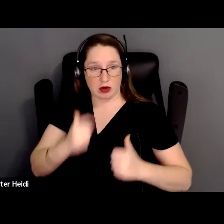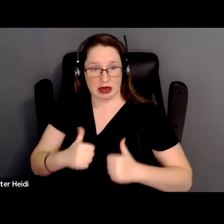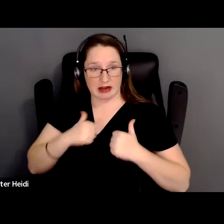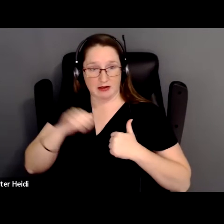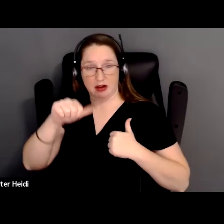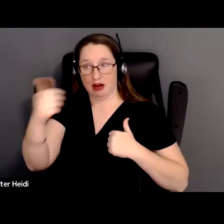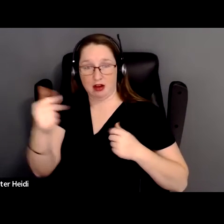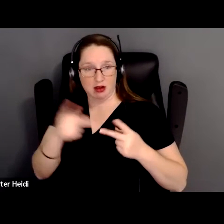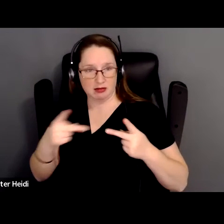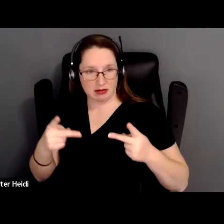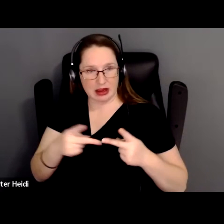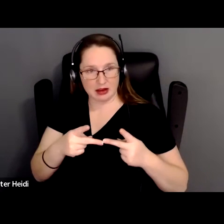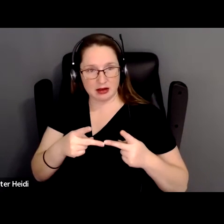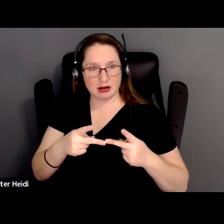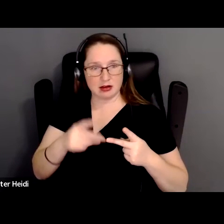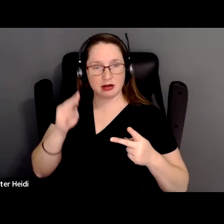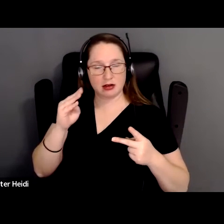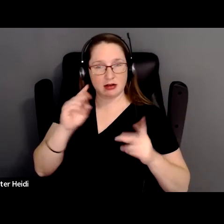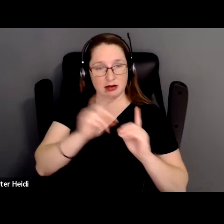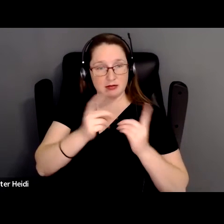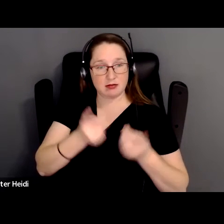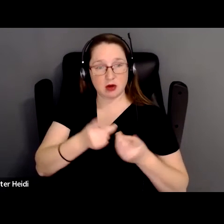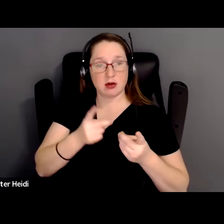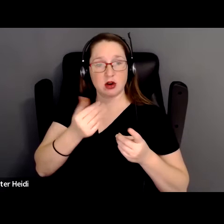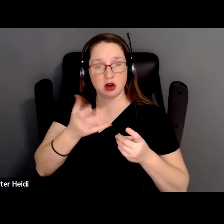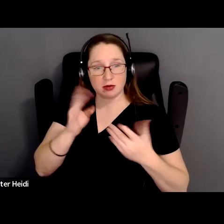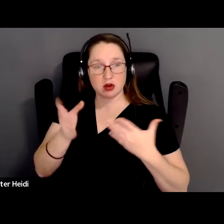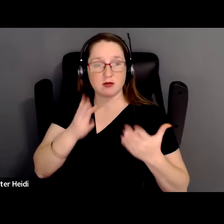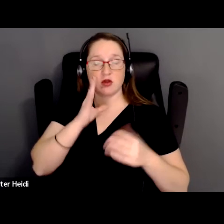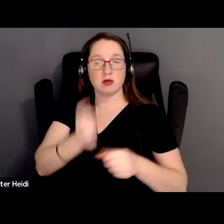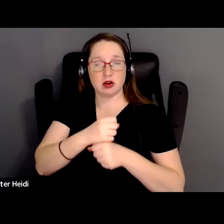They're the ministers Department. Human services will be creating a system to